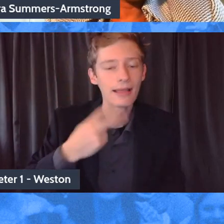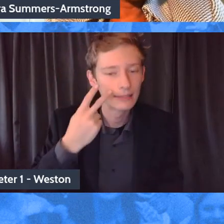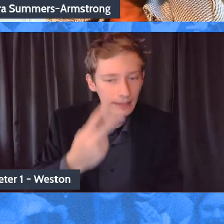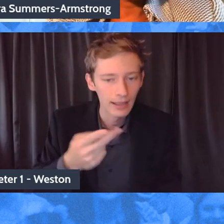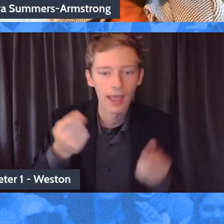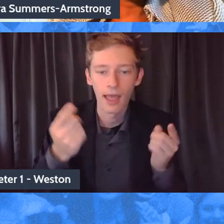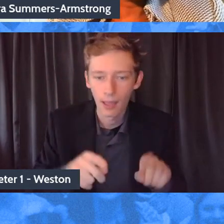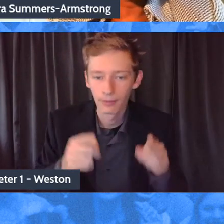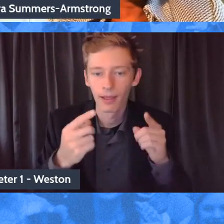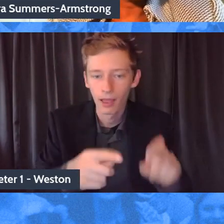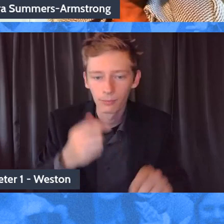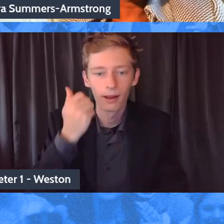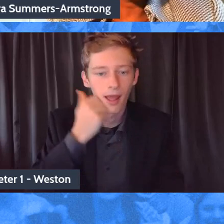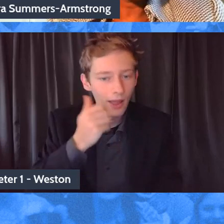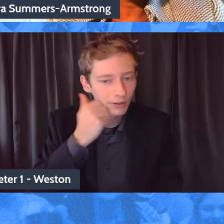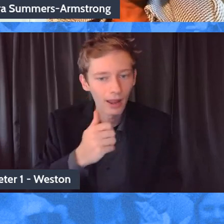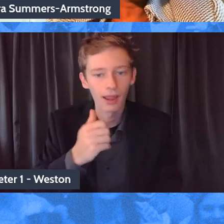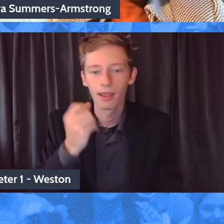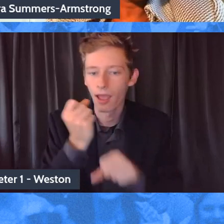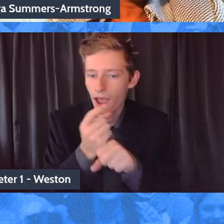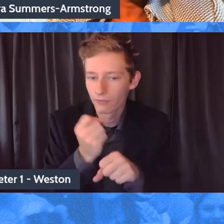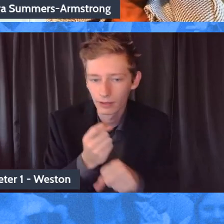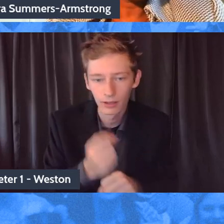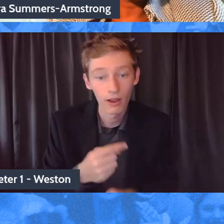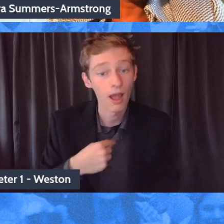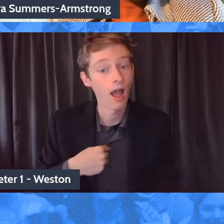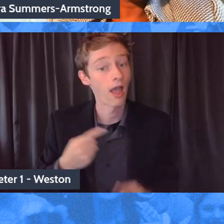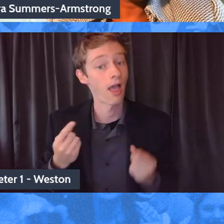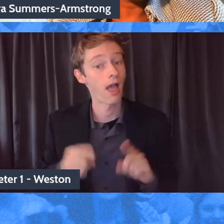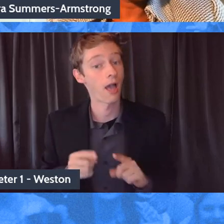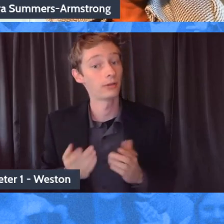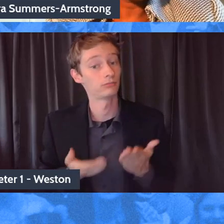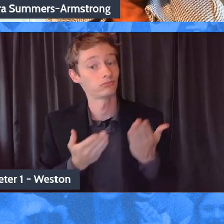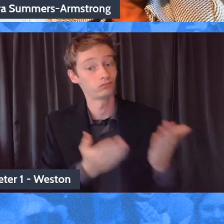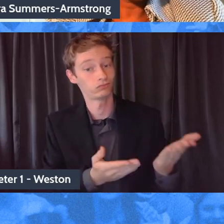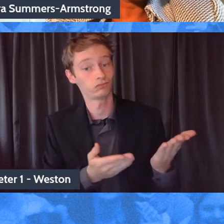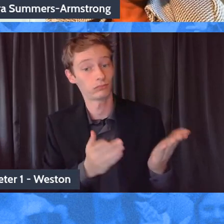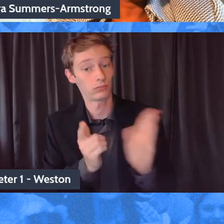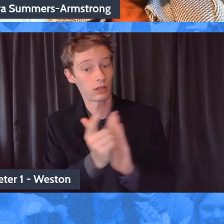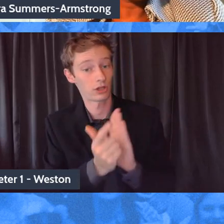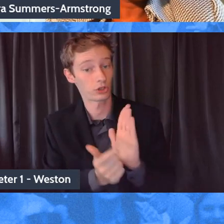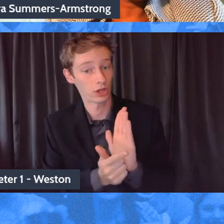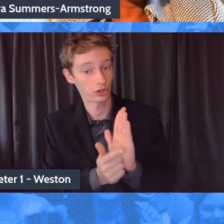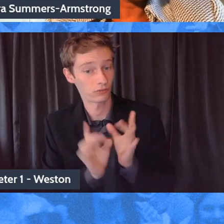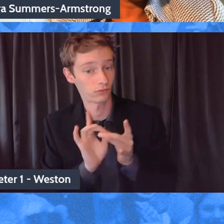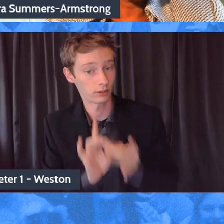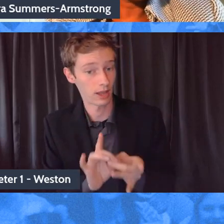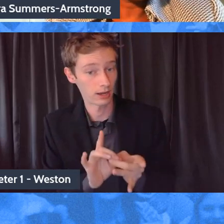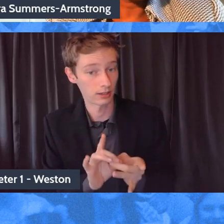I have been able to get legislation on, regarding domestic violence,